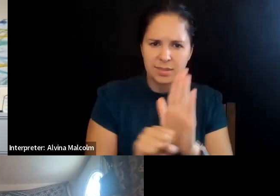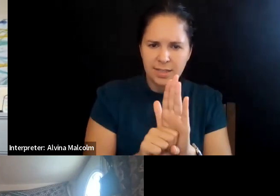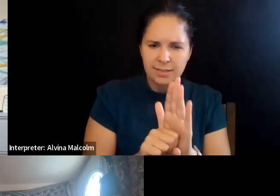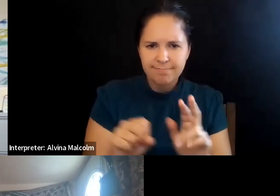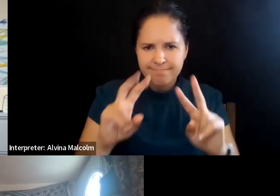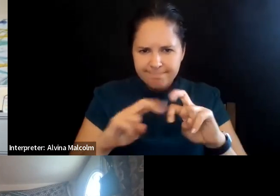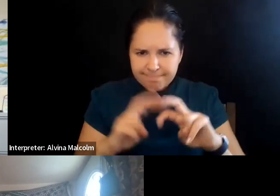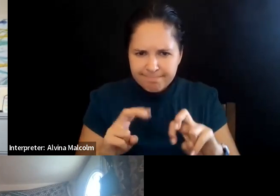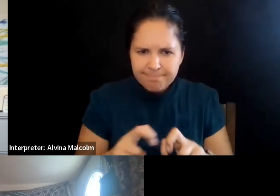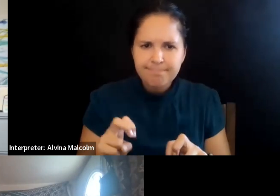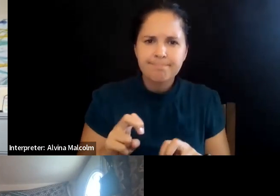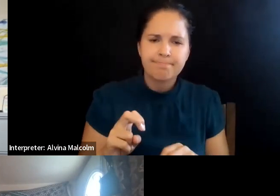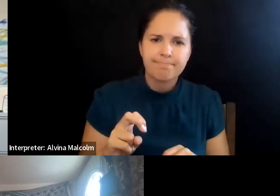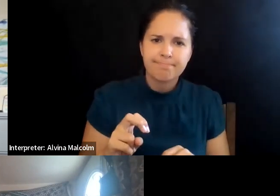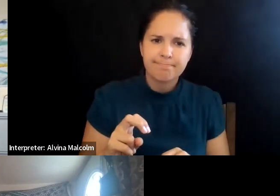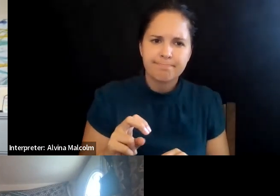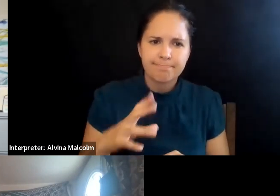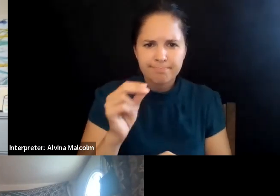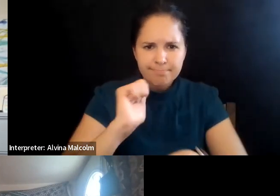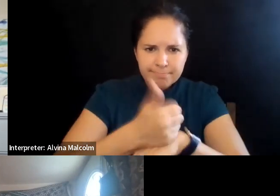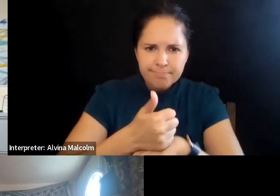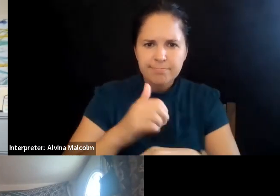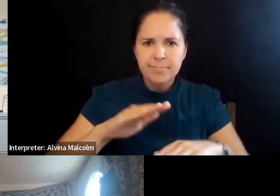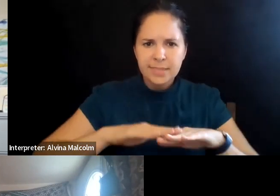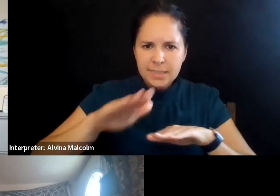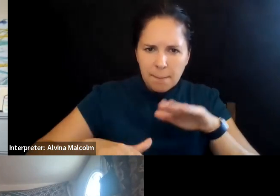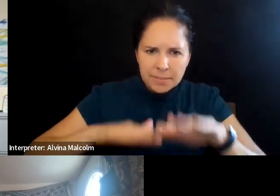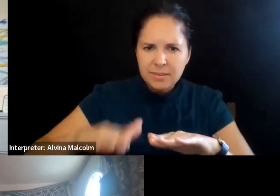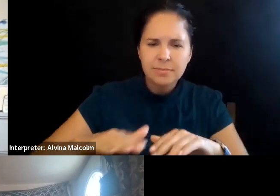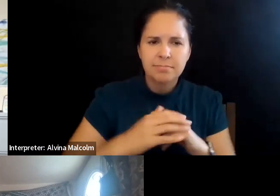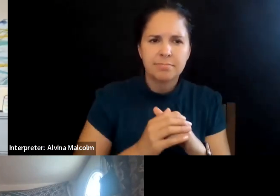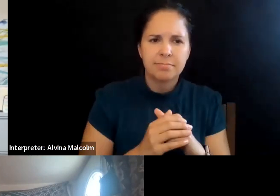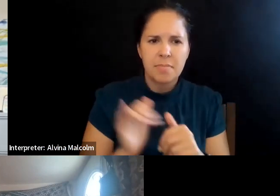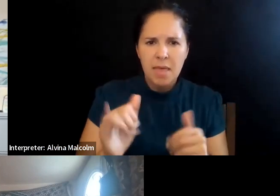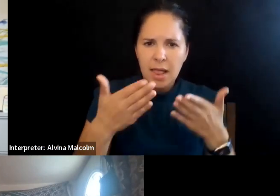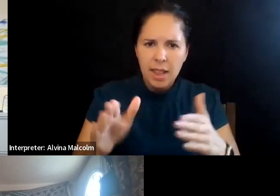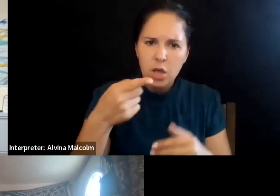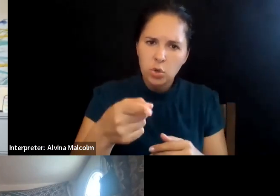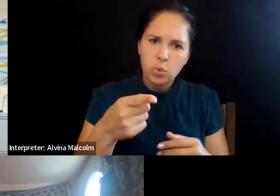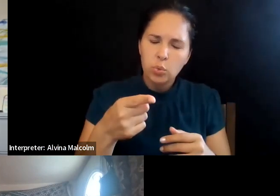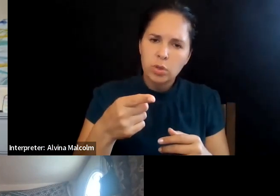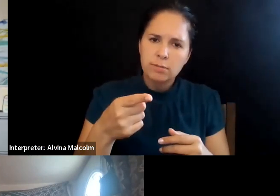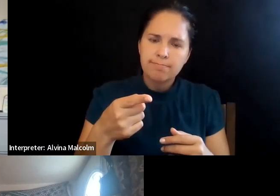it now. The reason we're going to move forward is because we have to have real solutions right now. You have to